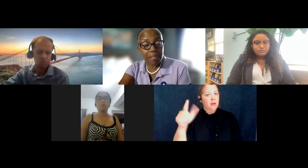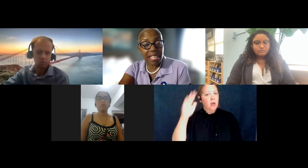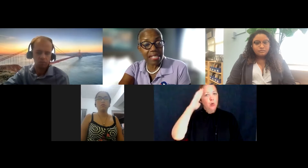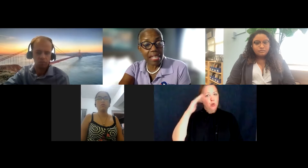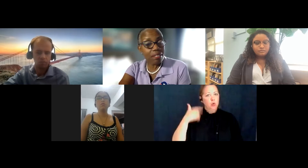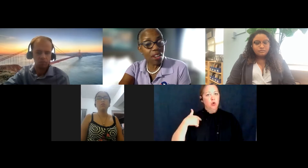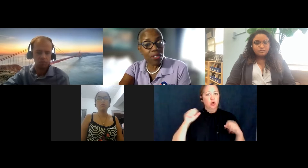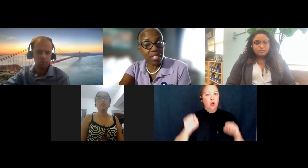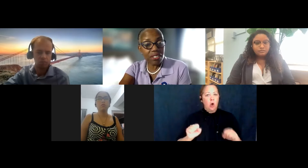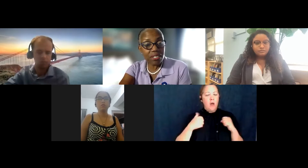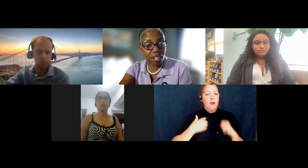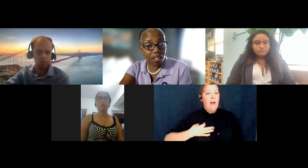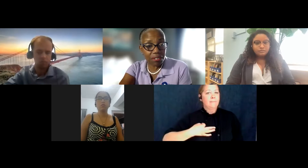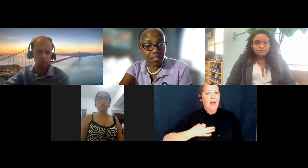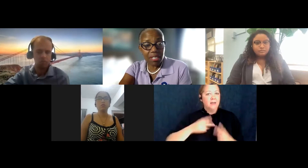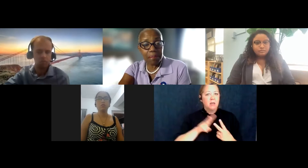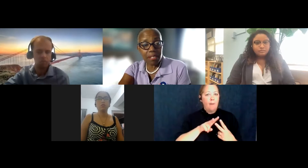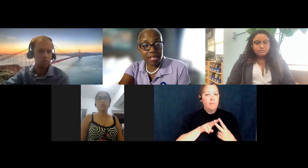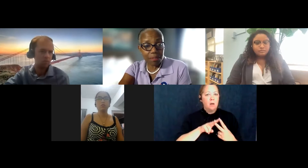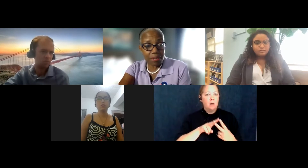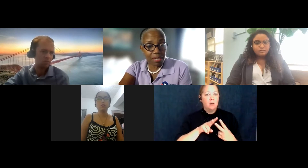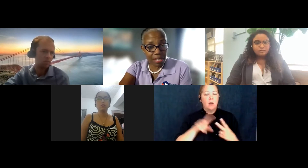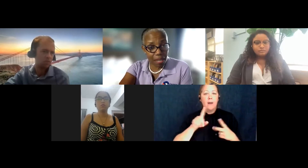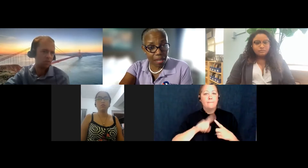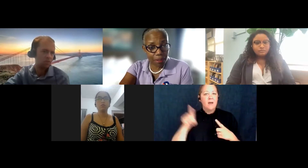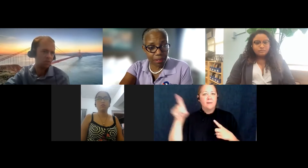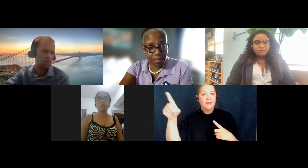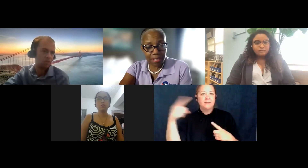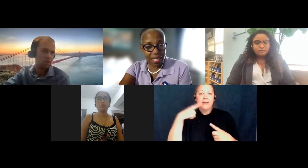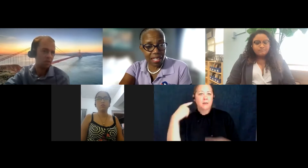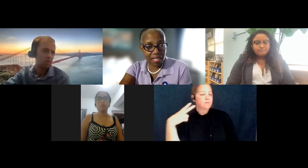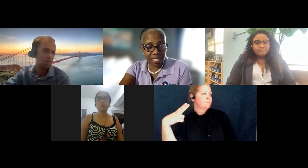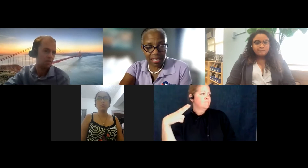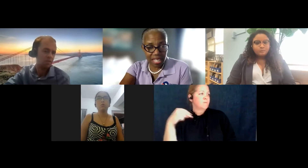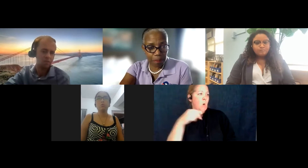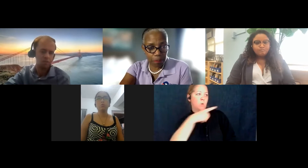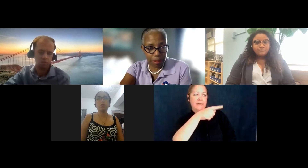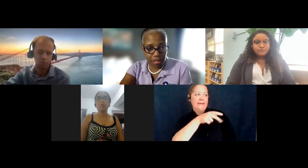they said no that he could not go because he was disabled. They did not take people with muscular